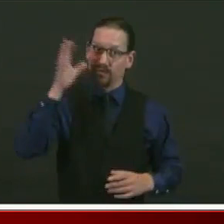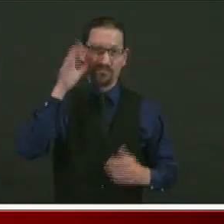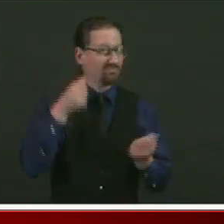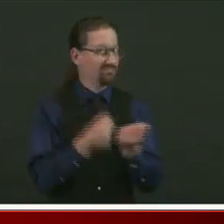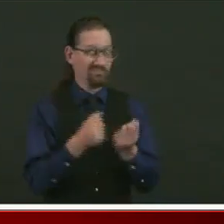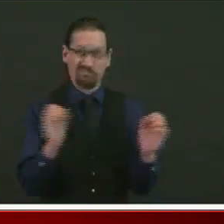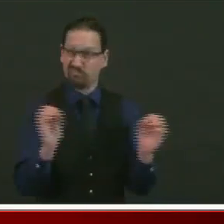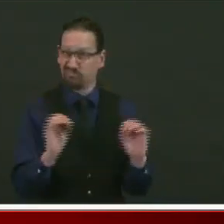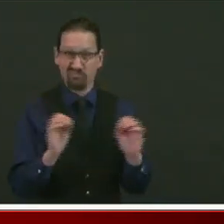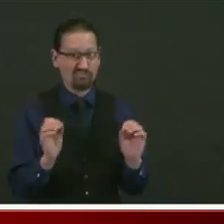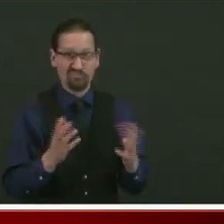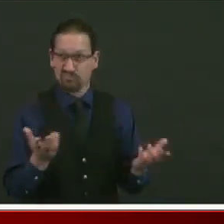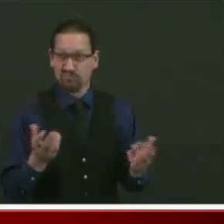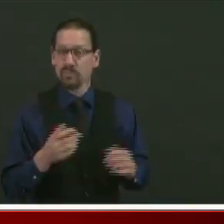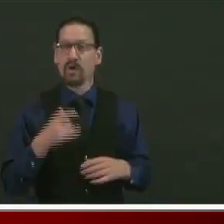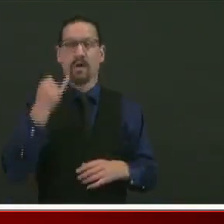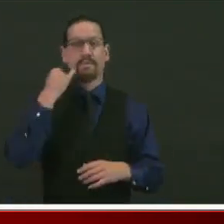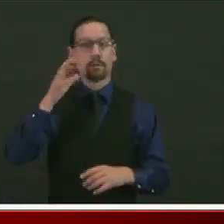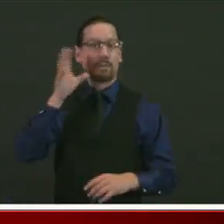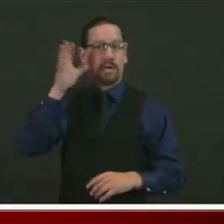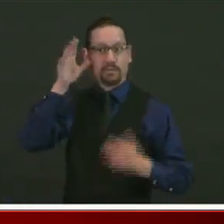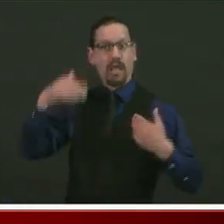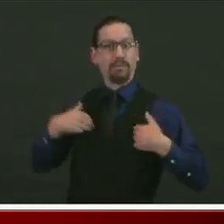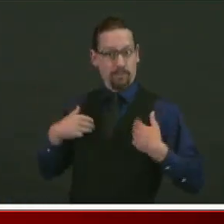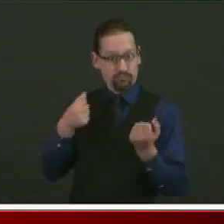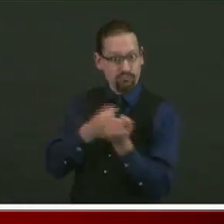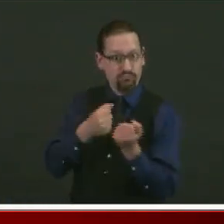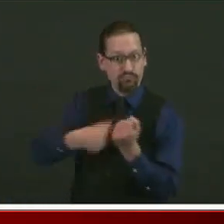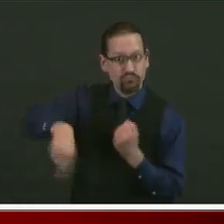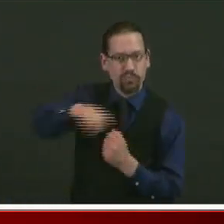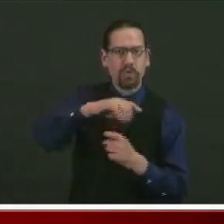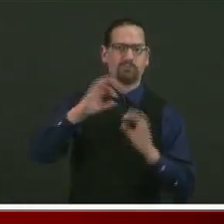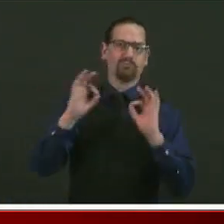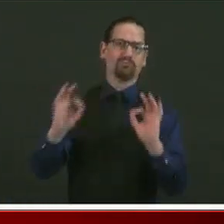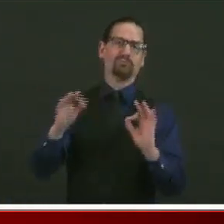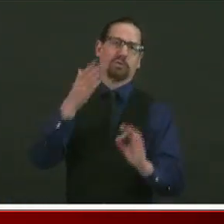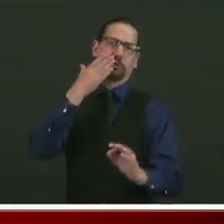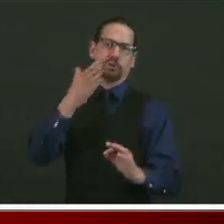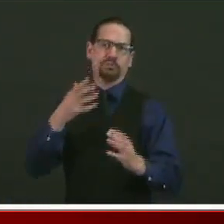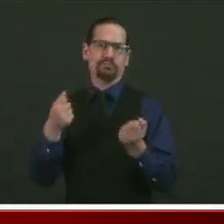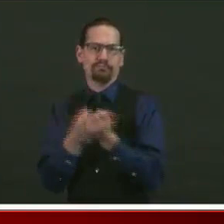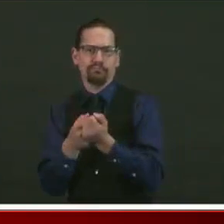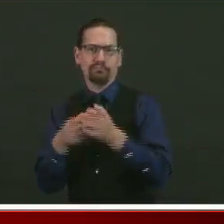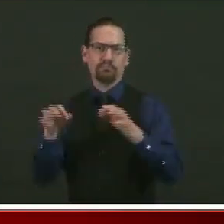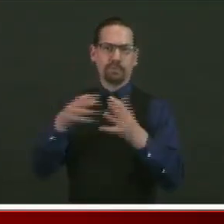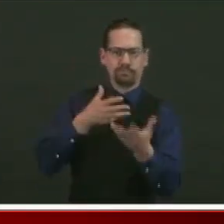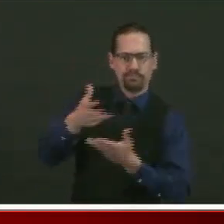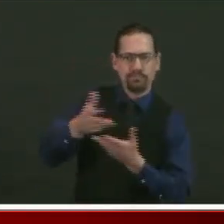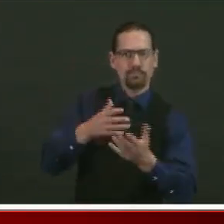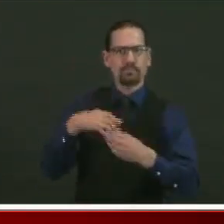WHO CAN WALK ALONGSIDE THEM AND PROCESS WHAT HAS HAPPENED. I THINK IT IS IMPORTANT, IF YOU HAVE THAT WISDOM, THAT CLARITY